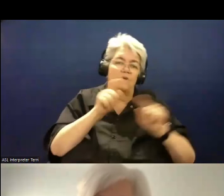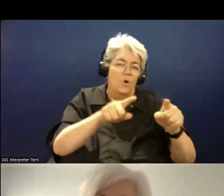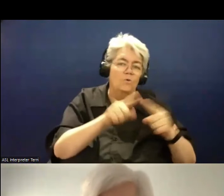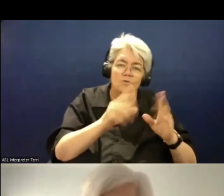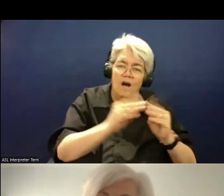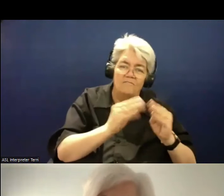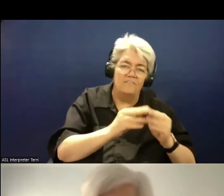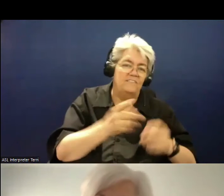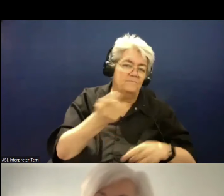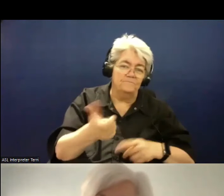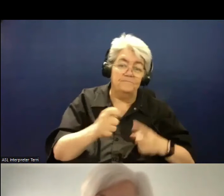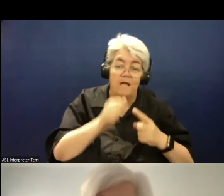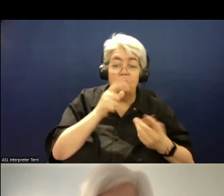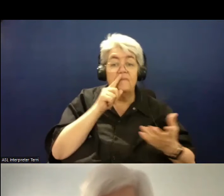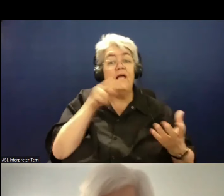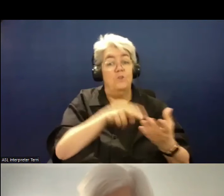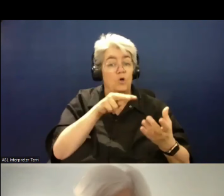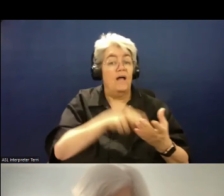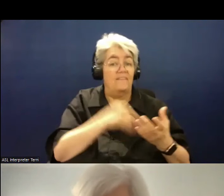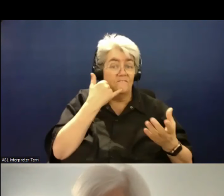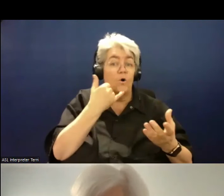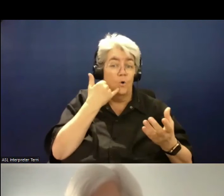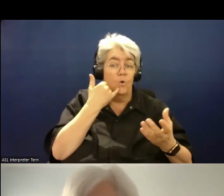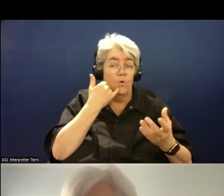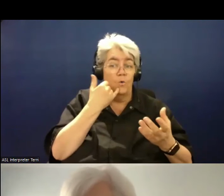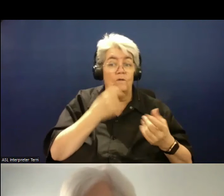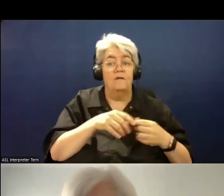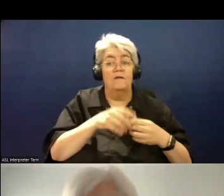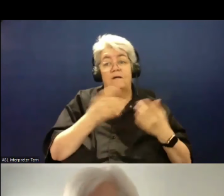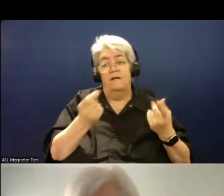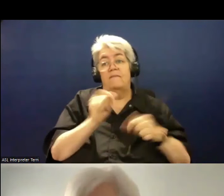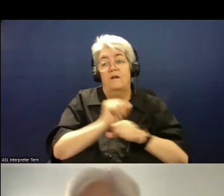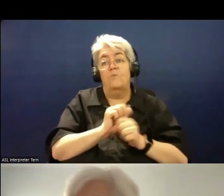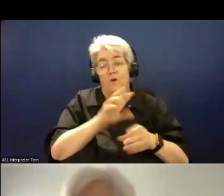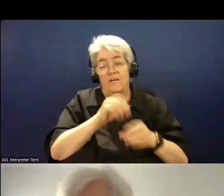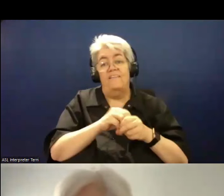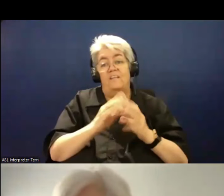BUT PEOPLE CAN LOOK AT THEIR PHONE WHO ARE WORKING IN COMMUNITIES. WE HAVE MANY MORE COMING